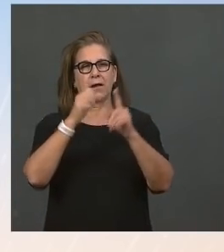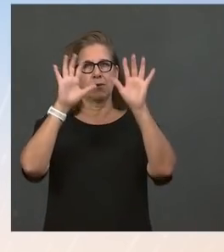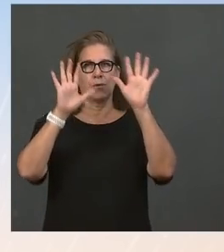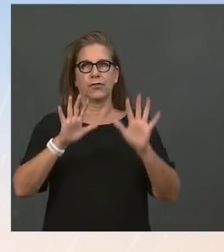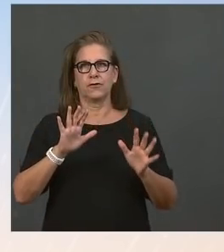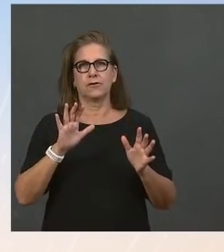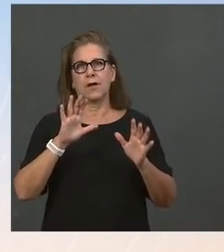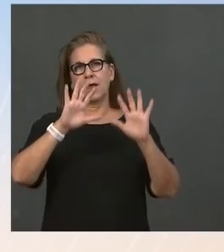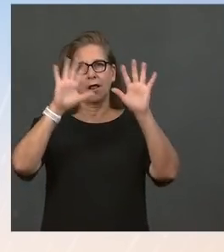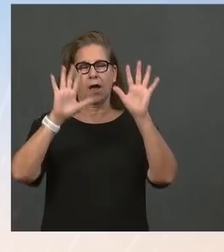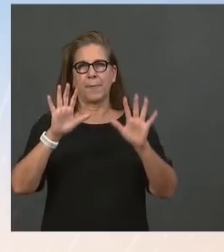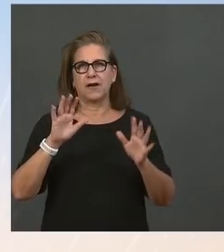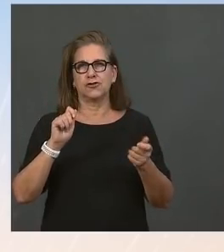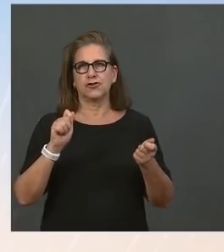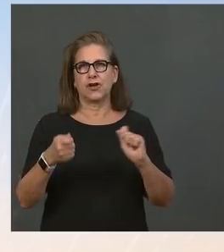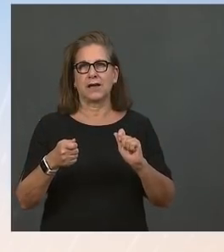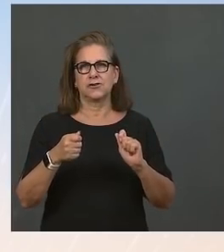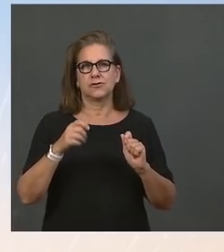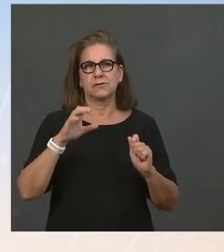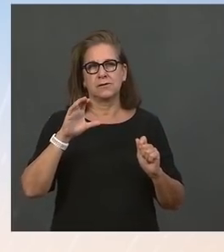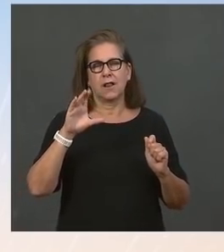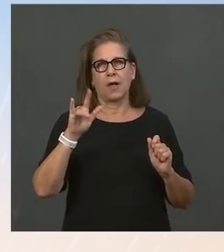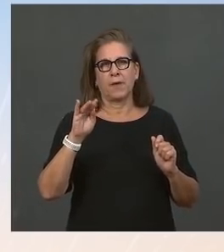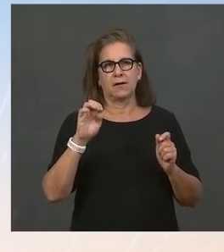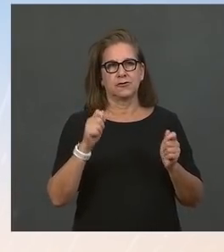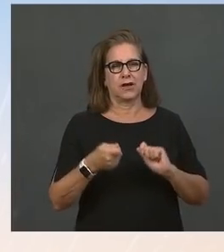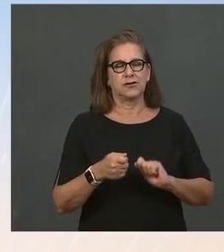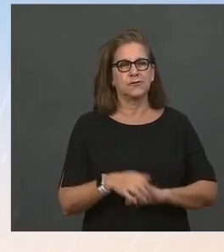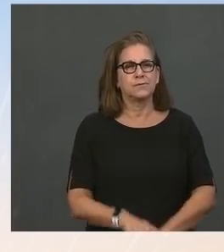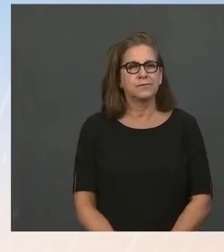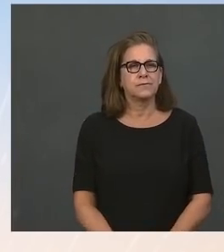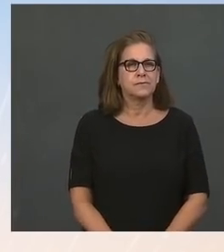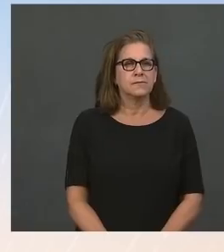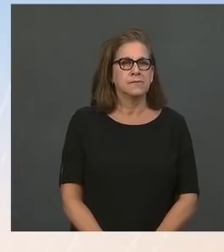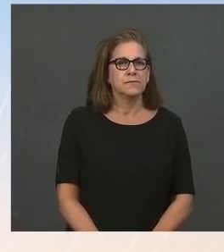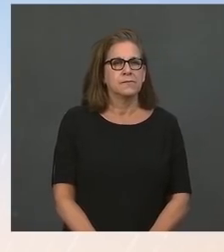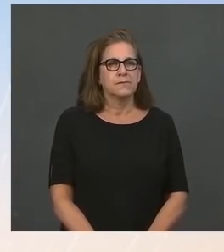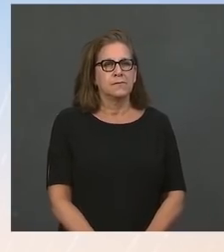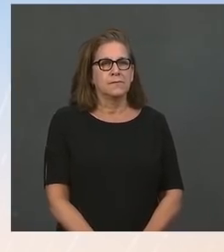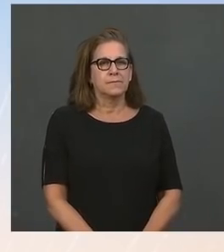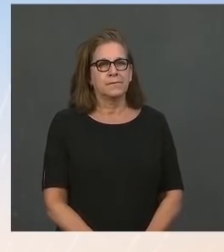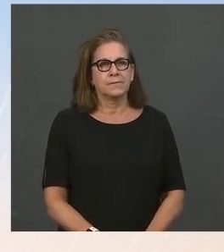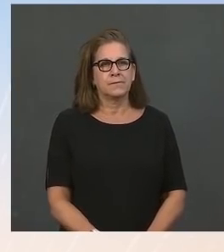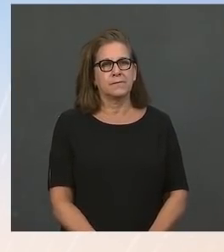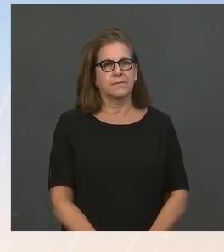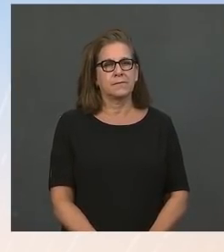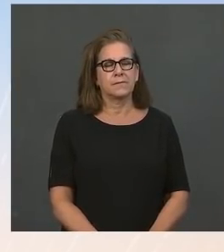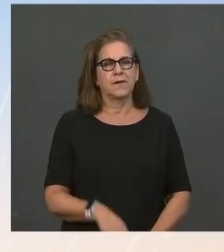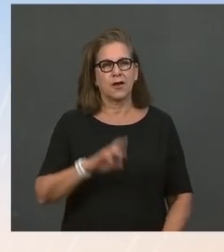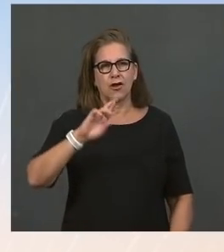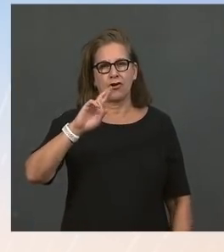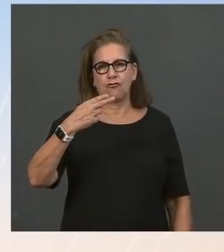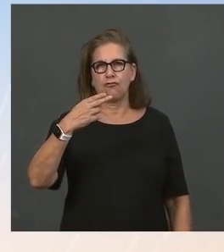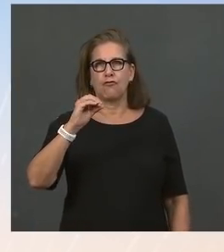about the Rhodium study from the other day, which showed that there are a lot of different paths forward to reach those goals -- some of them legislative,